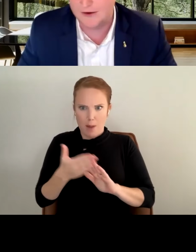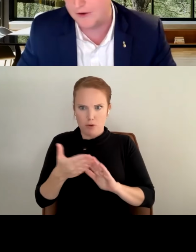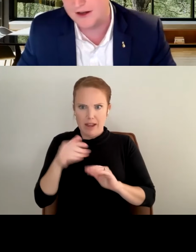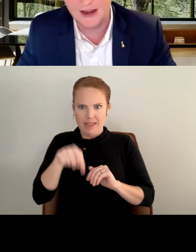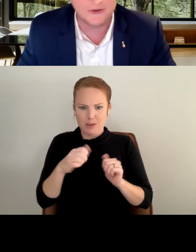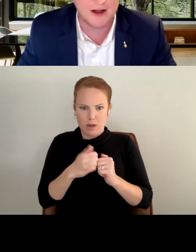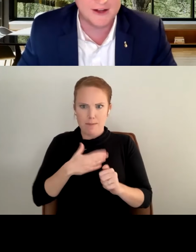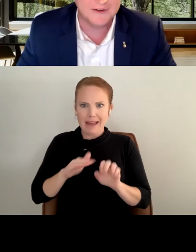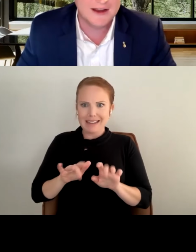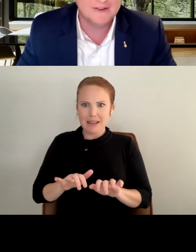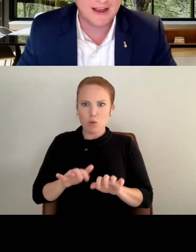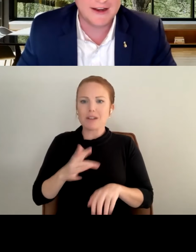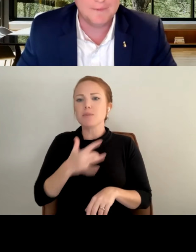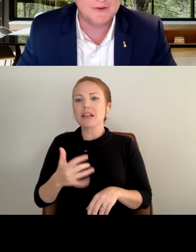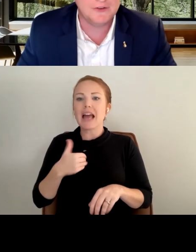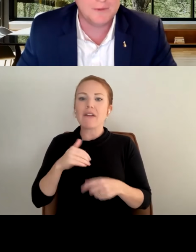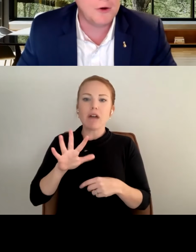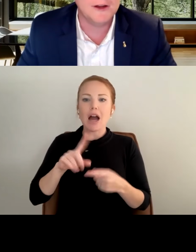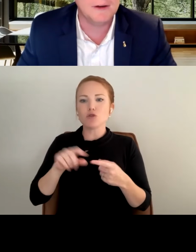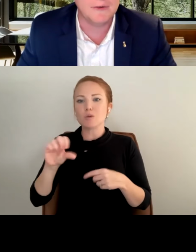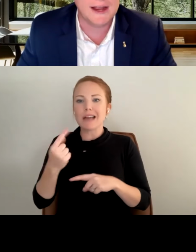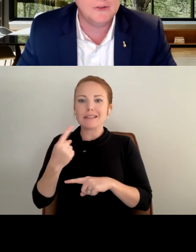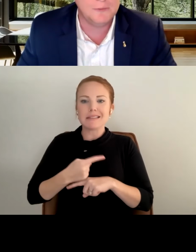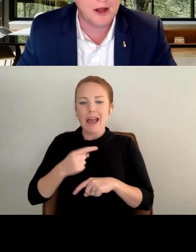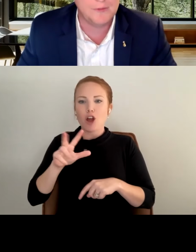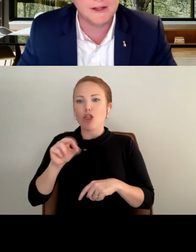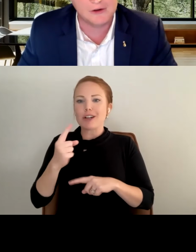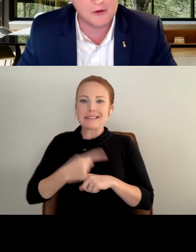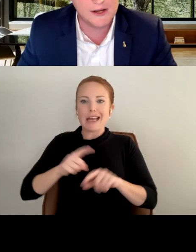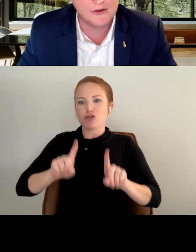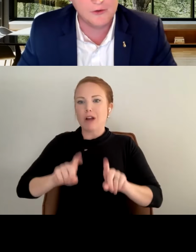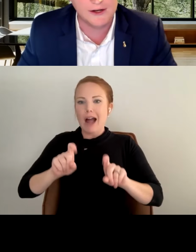10, 30 day trial. Sign up and just start poking around, as you probably are already doing.